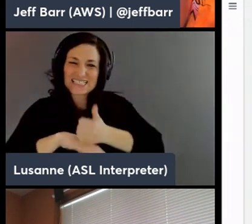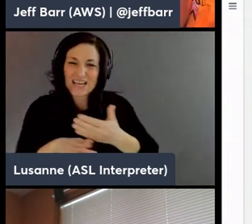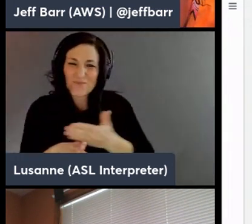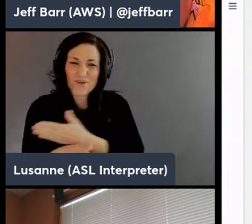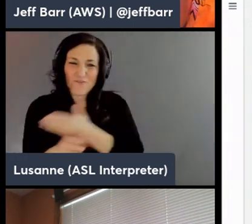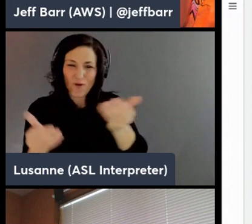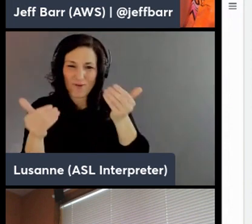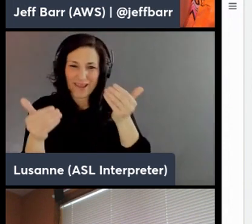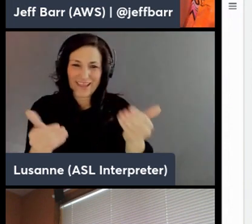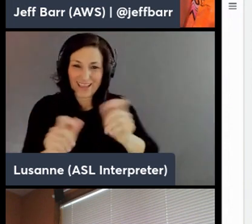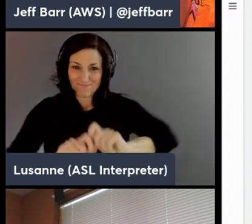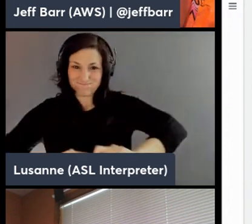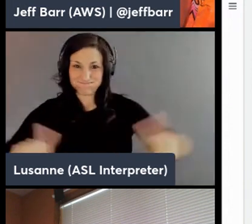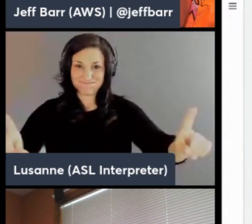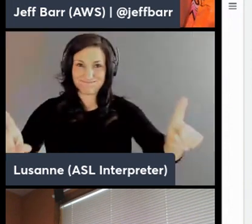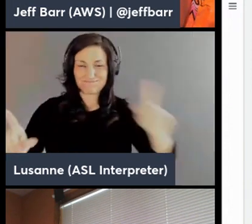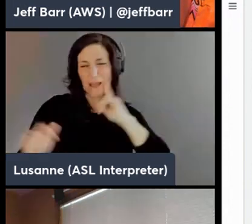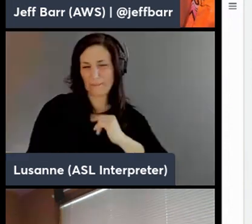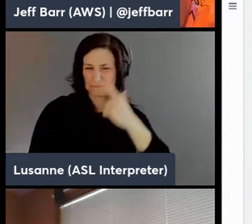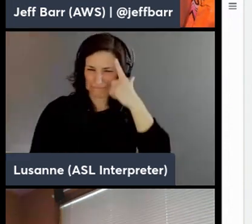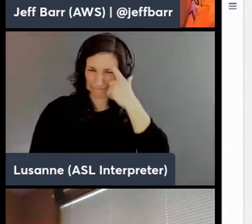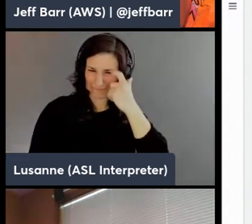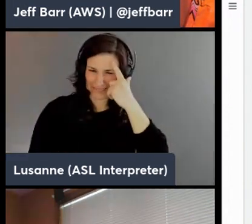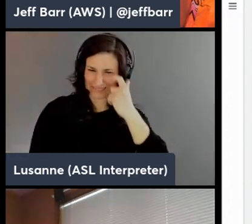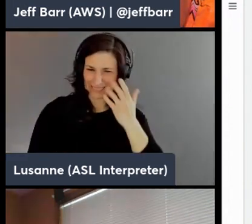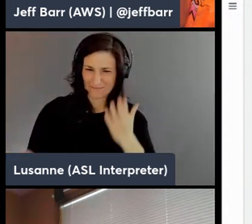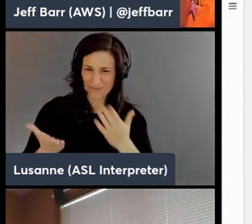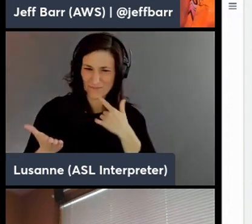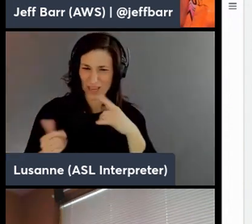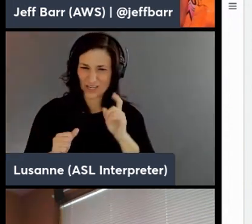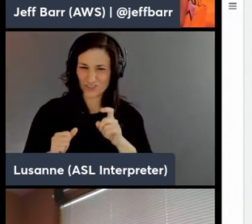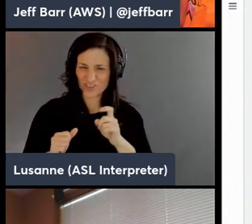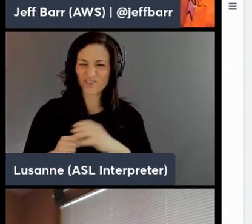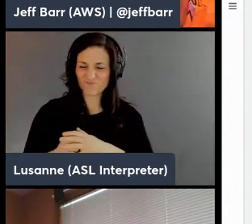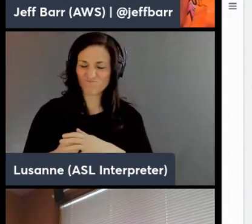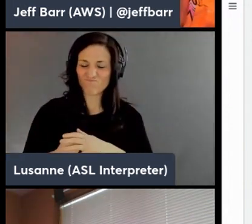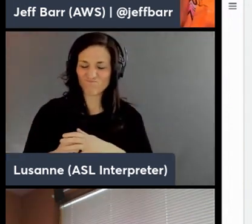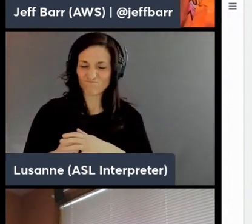I suspect I should have, okay, so I create a room,